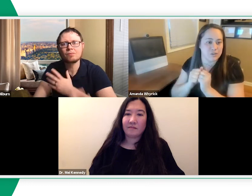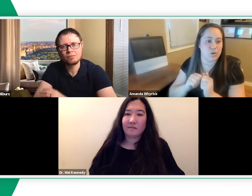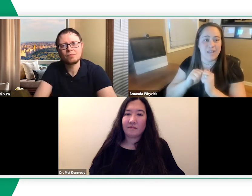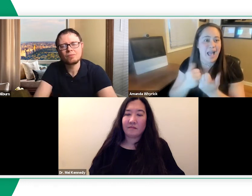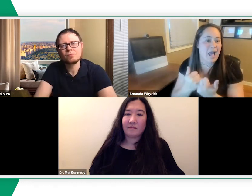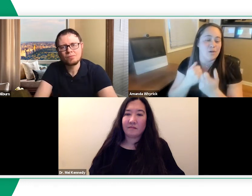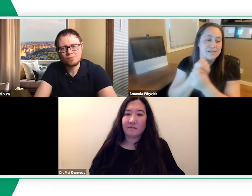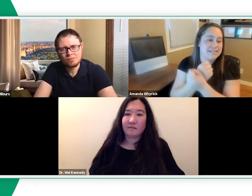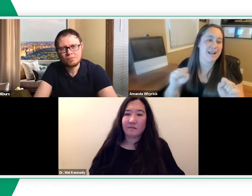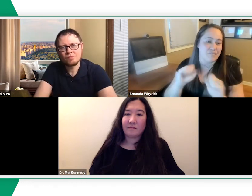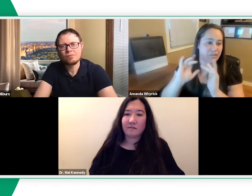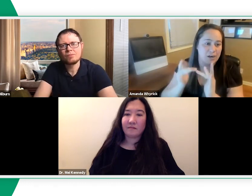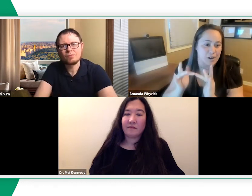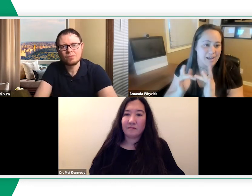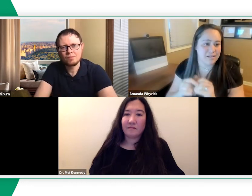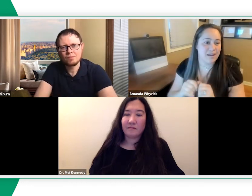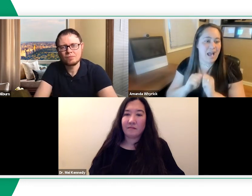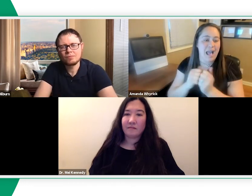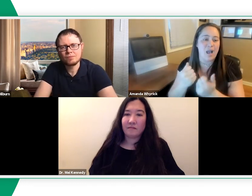conversations with – how to be safe on the internet,